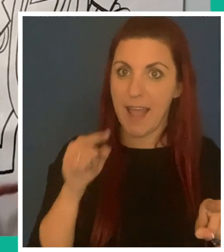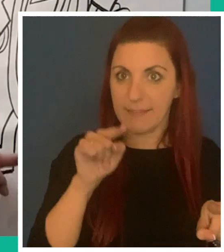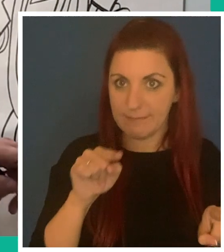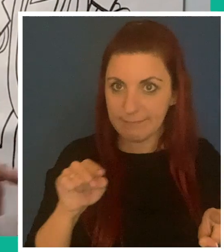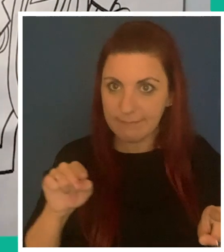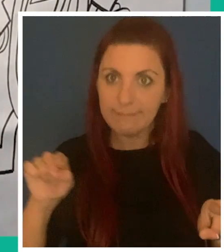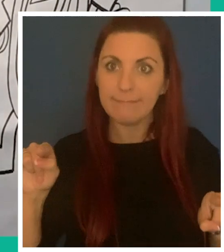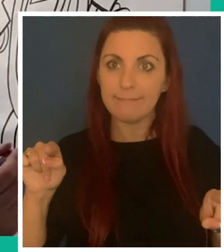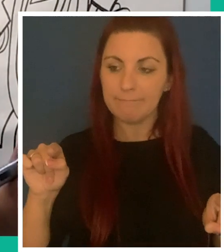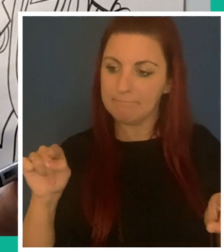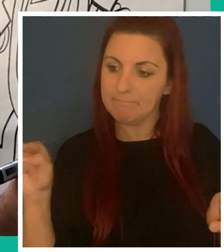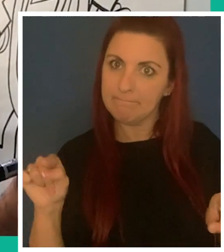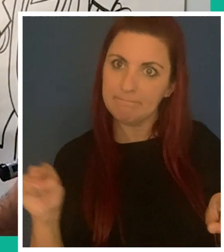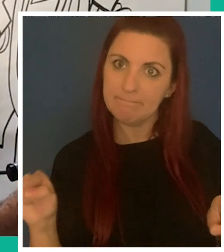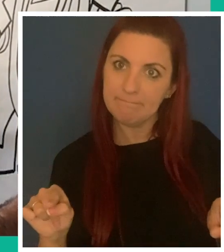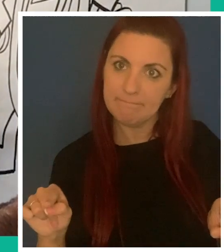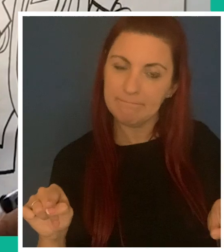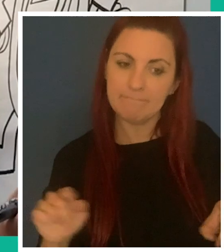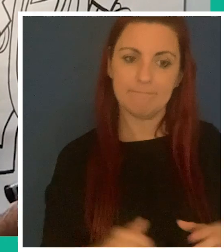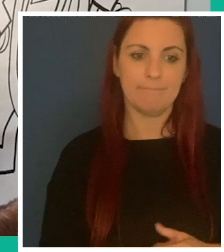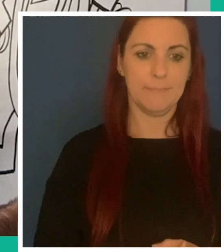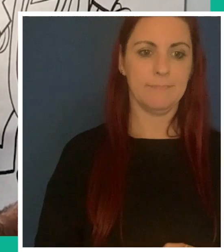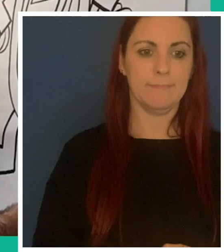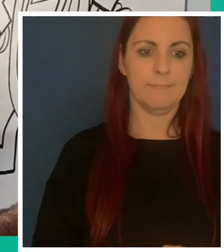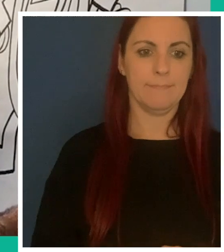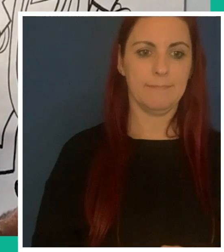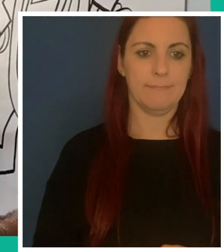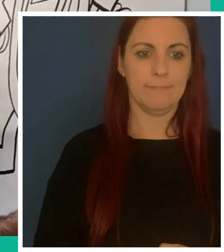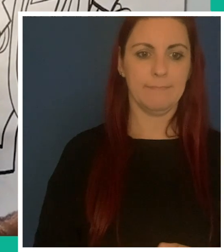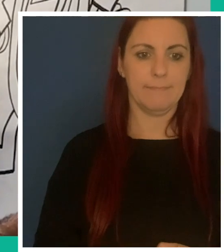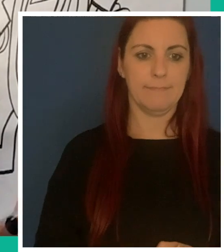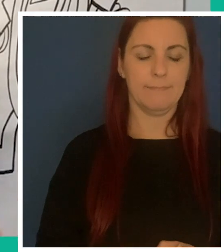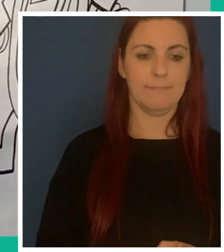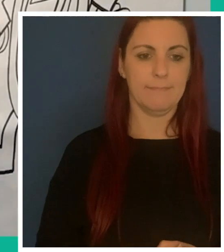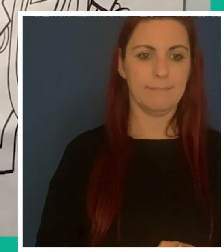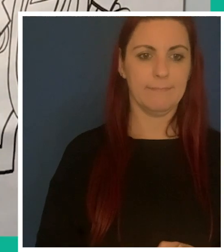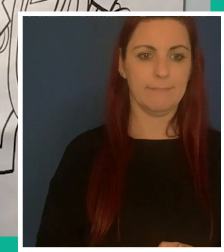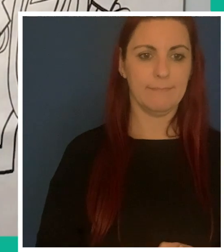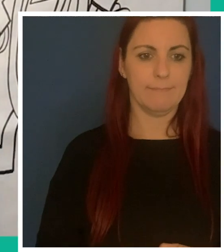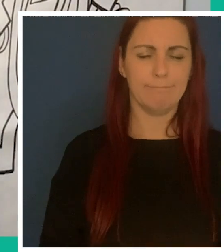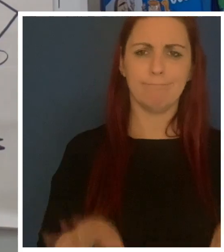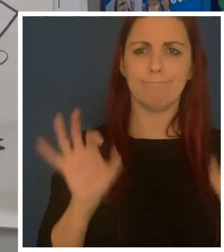And then over the other side, line coming out like that, king's crown, king's crown, king's crown, excellent.